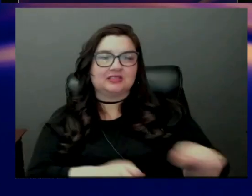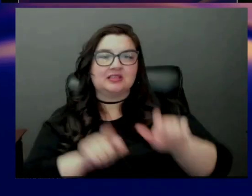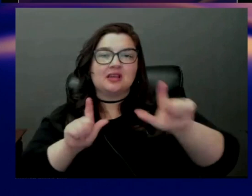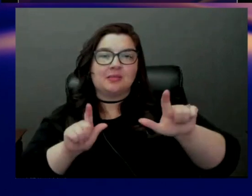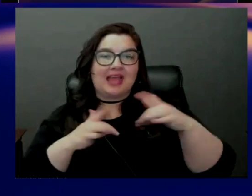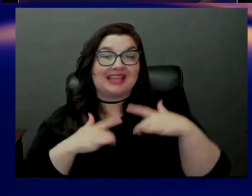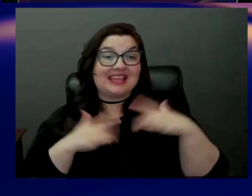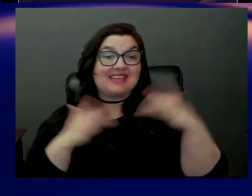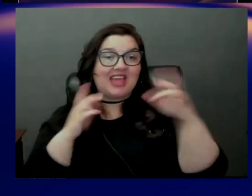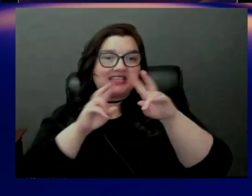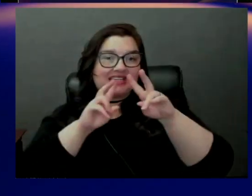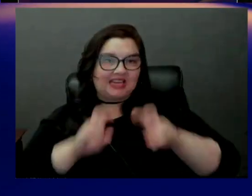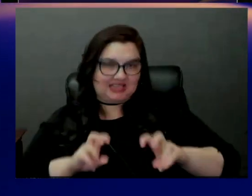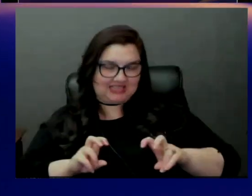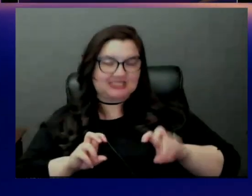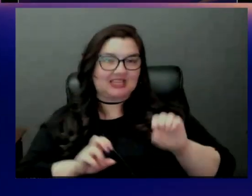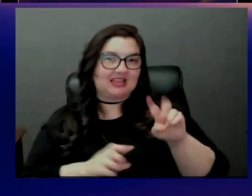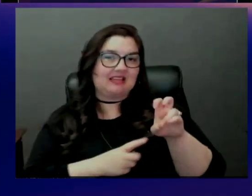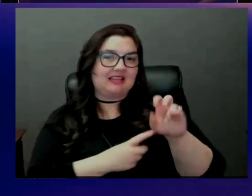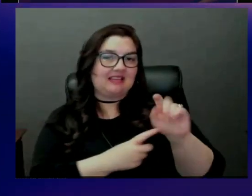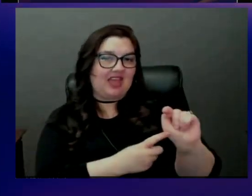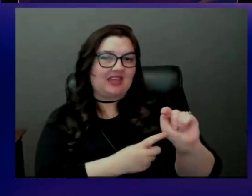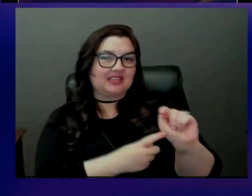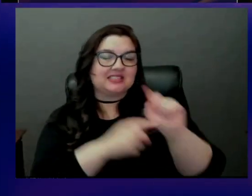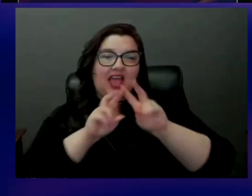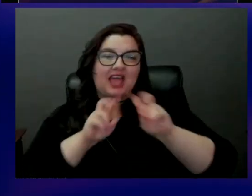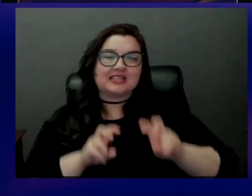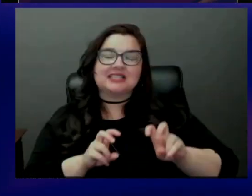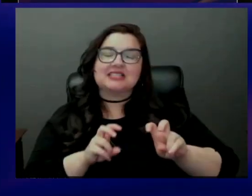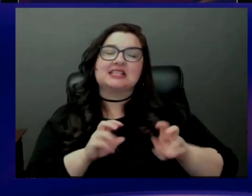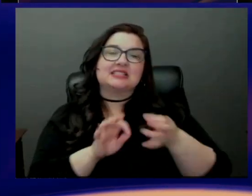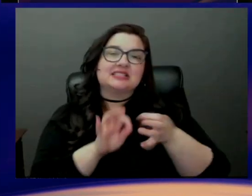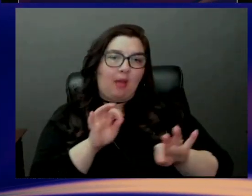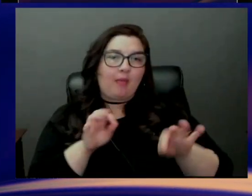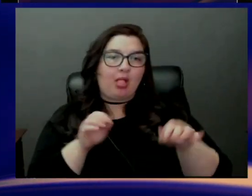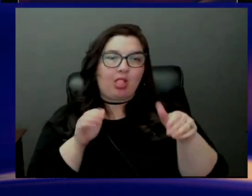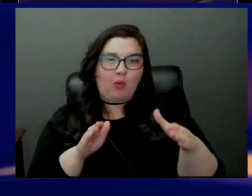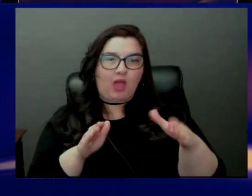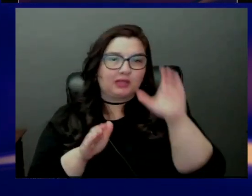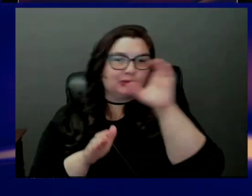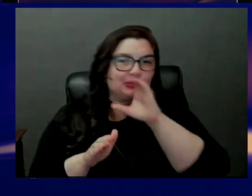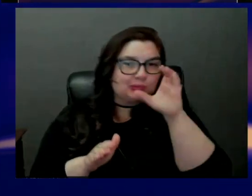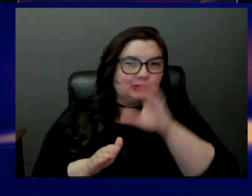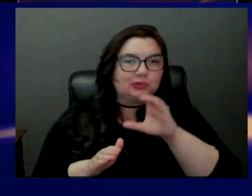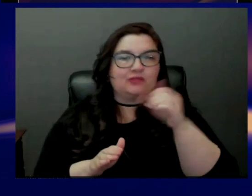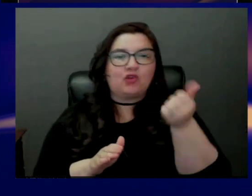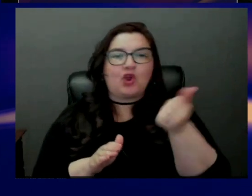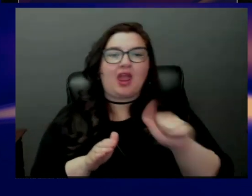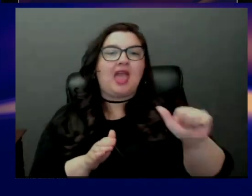Now event analytics is a really simple way for me to kinda like search for any log data that I might have stored.